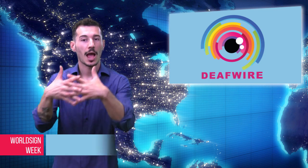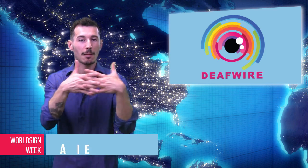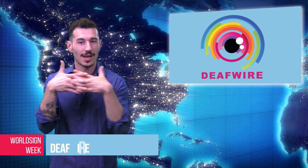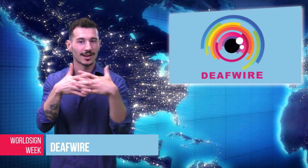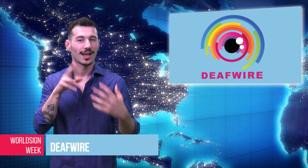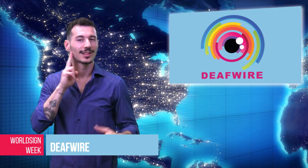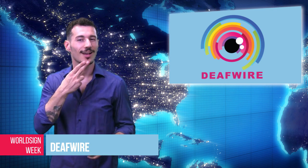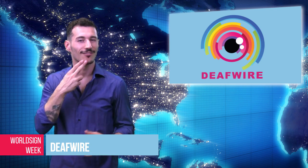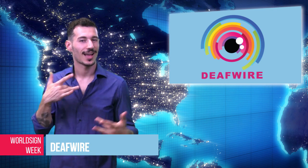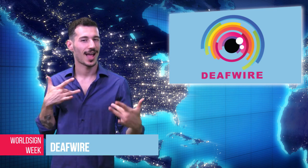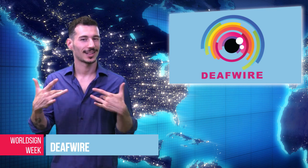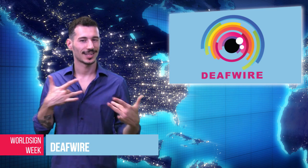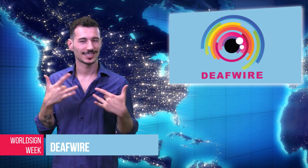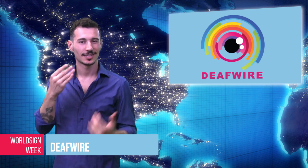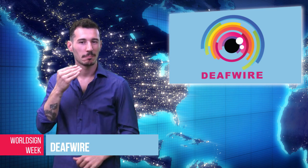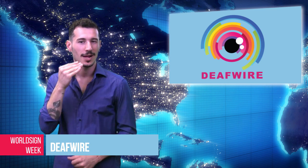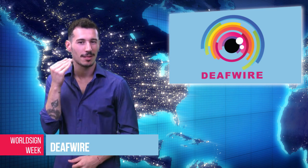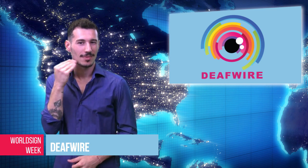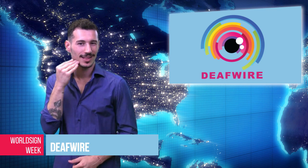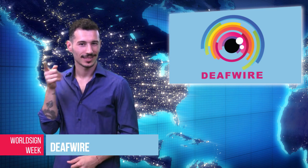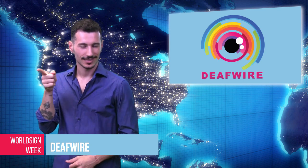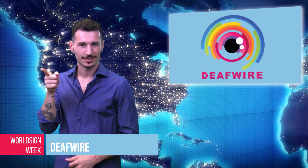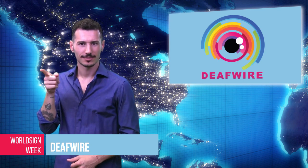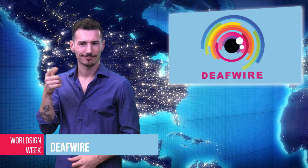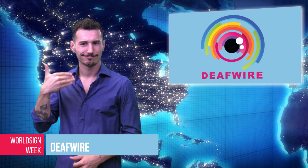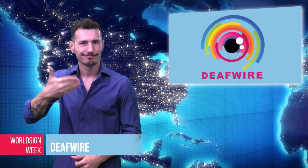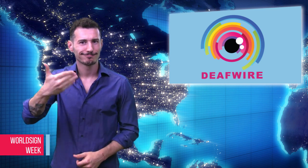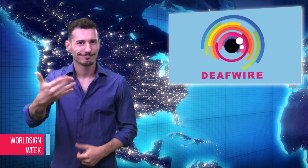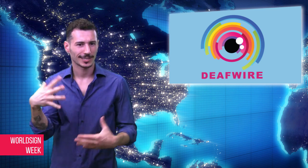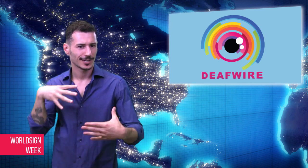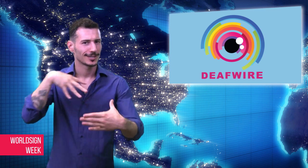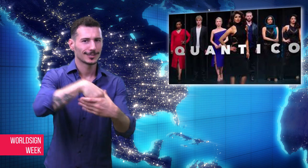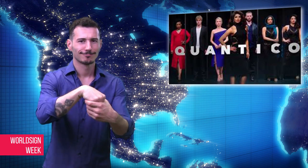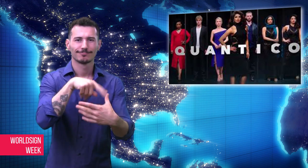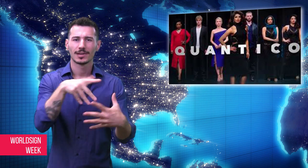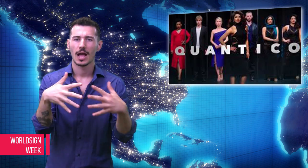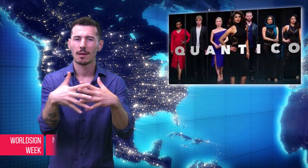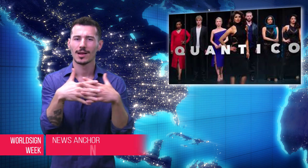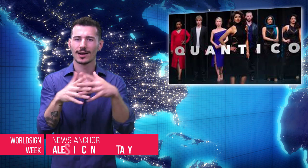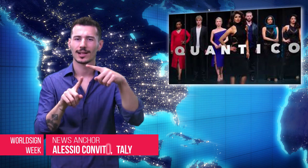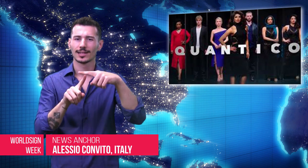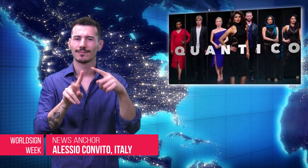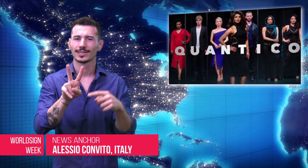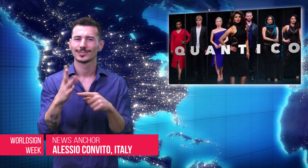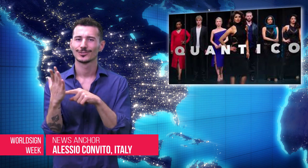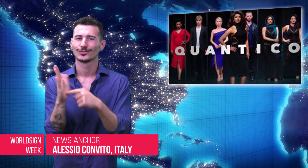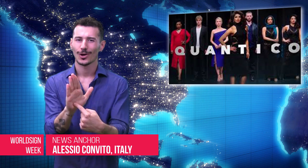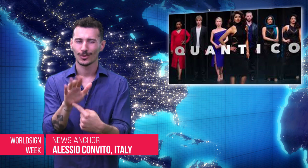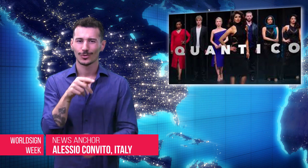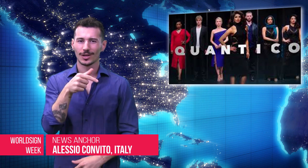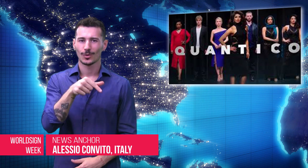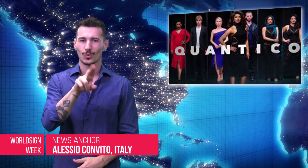Alessio: American Deaf actress, Marlee Matlin will join an American TV show,